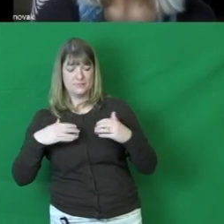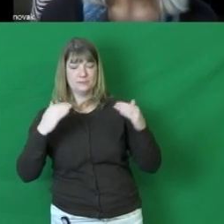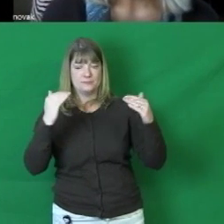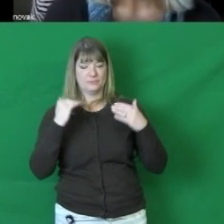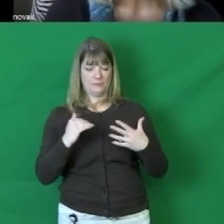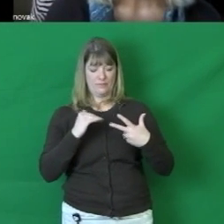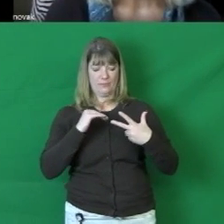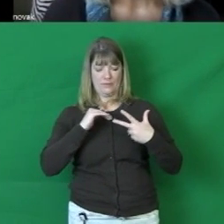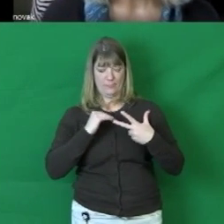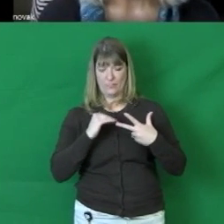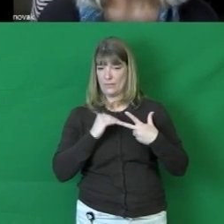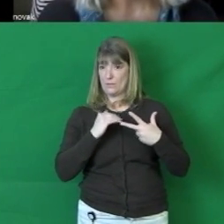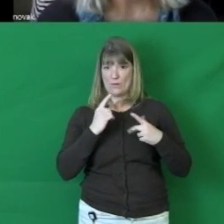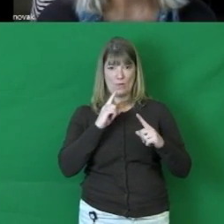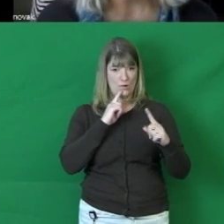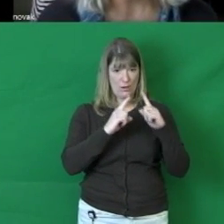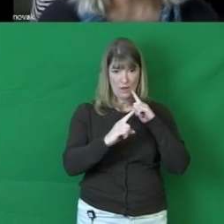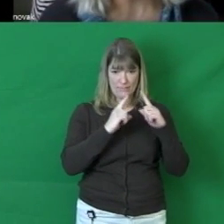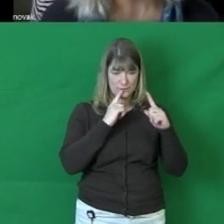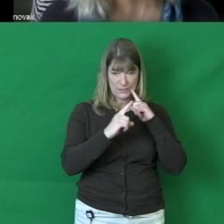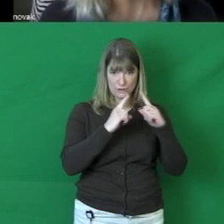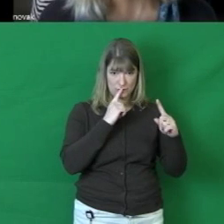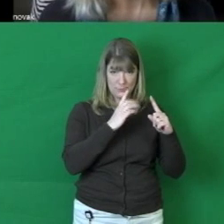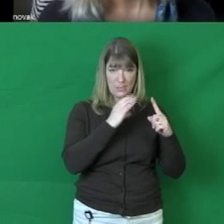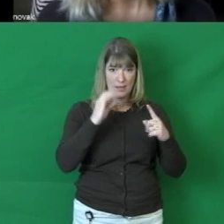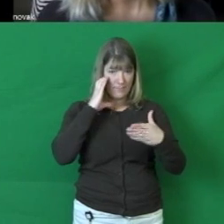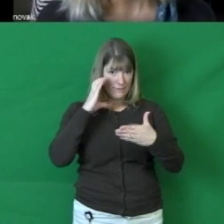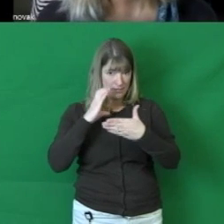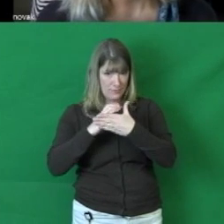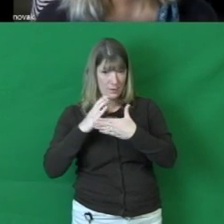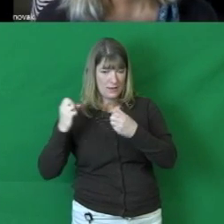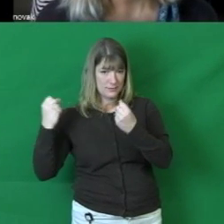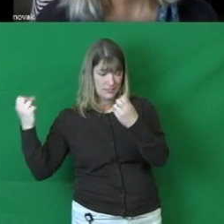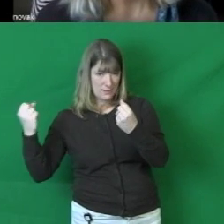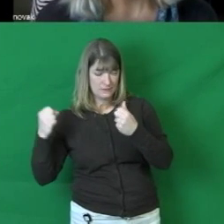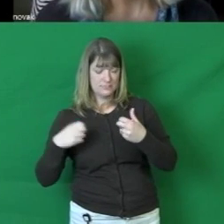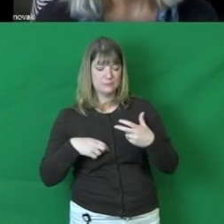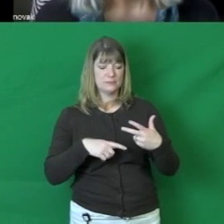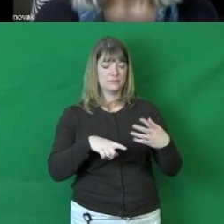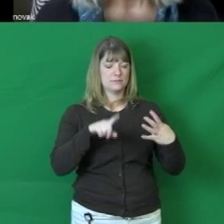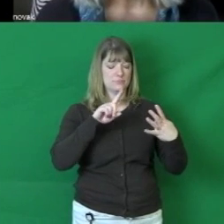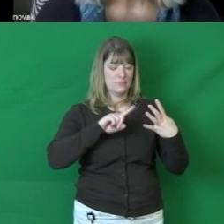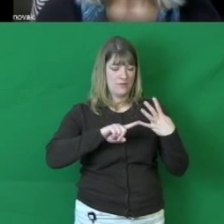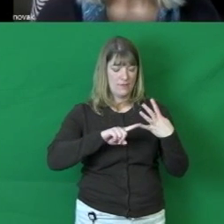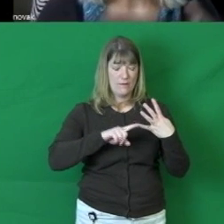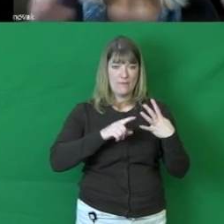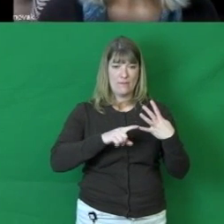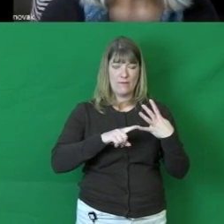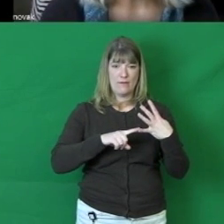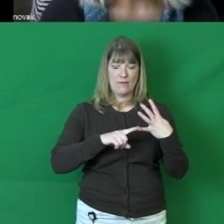My third condition, I just used conversation paired with visual aids and sign language. Finally, my fourth